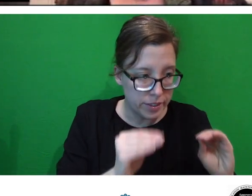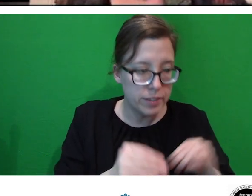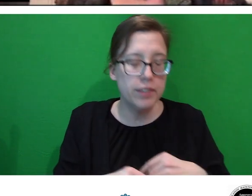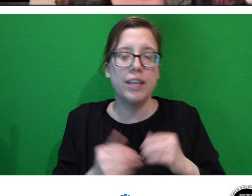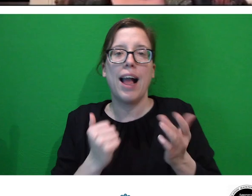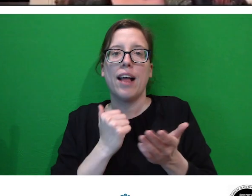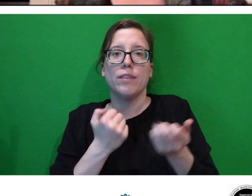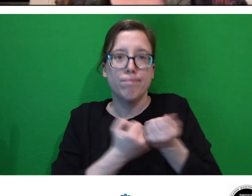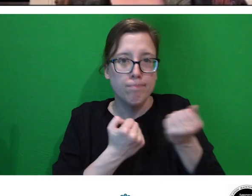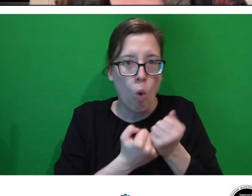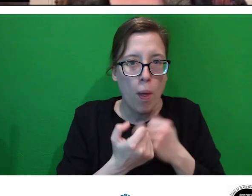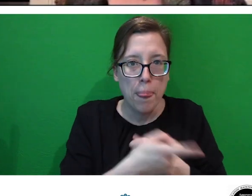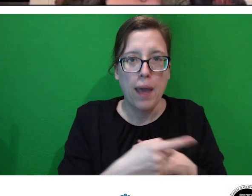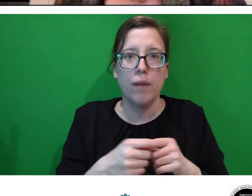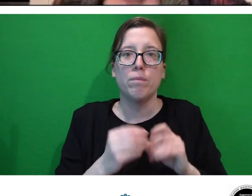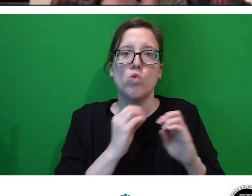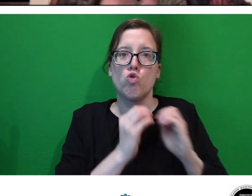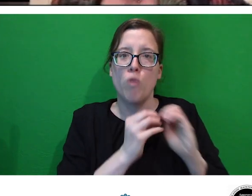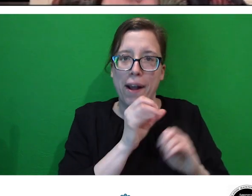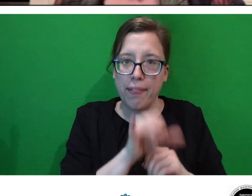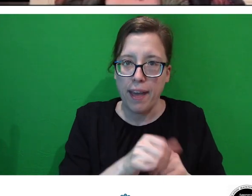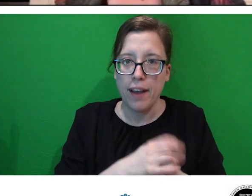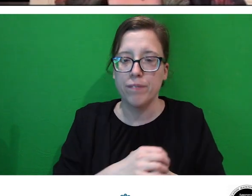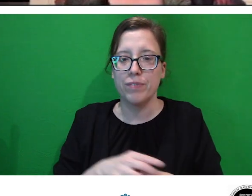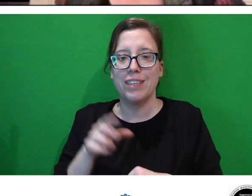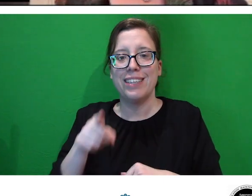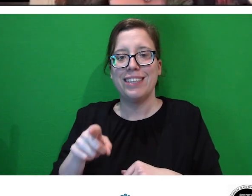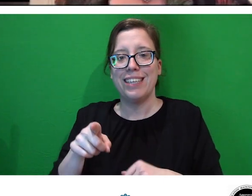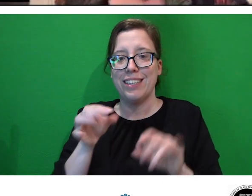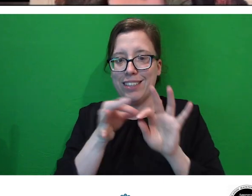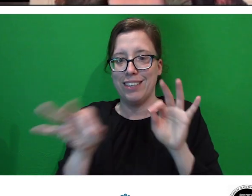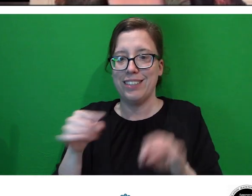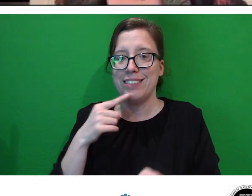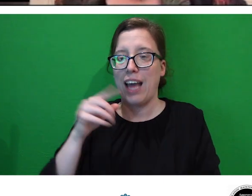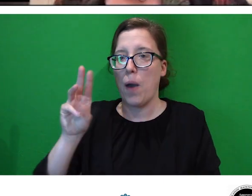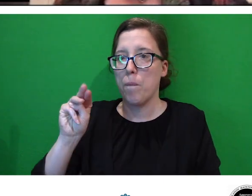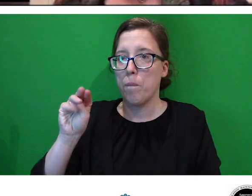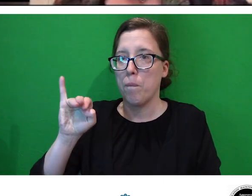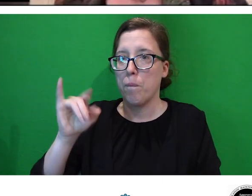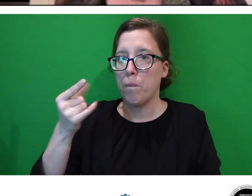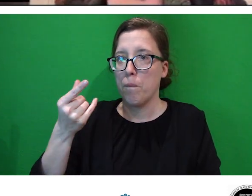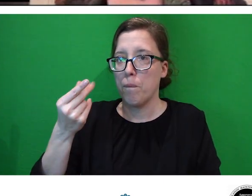from mistakes. So we have to do error analysis, point out mistakes, help them learn from them,